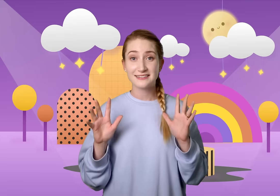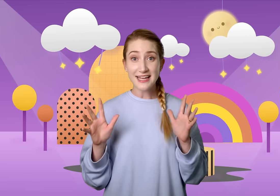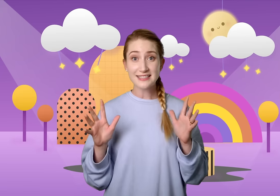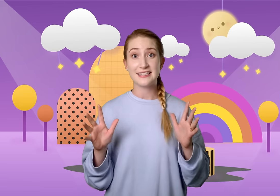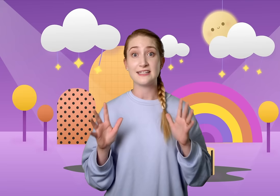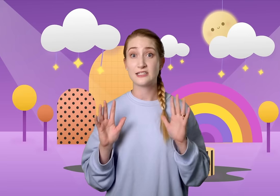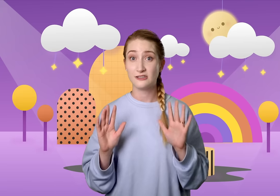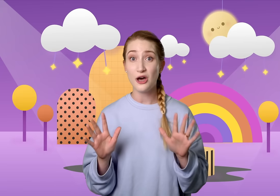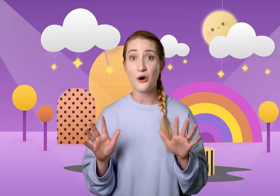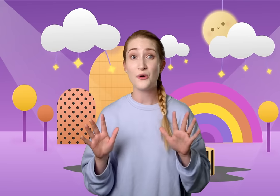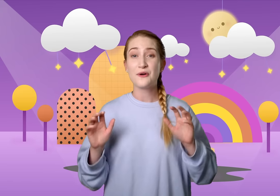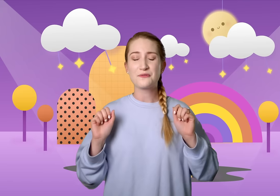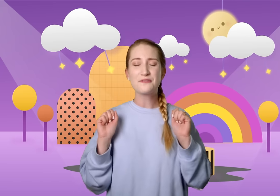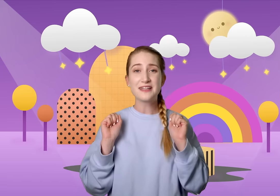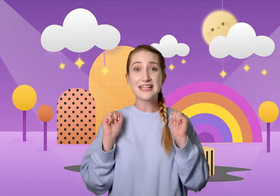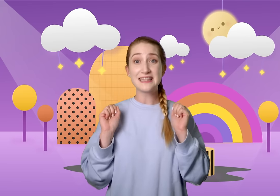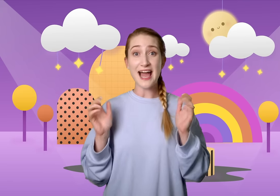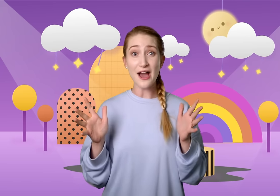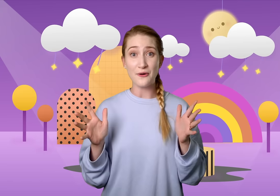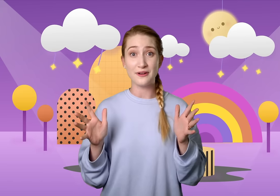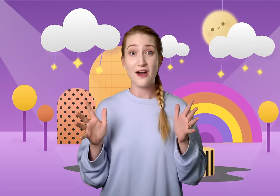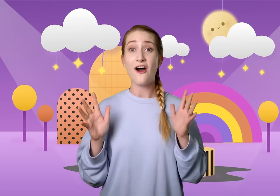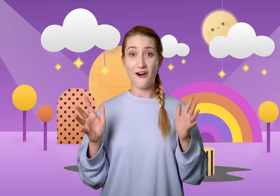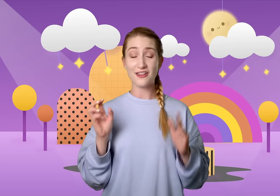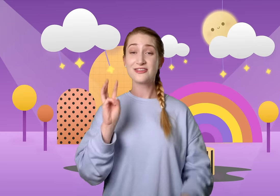Let's say slow really loud on three.